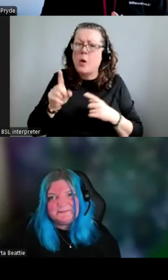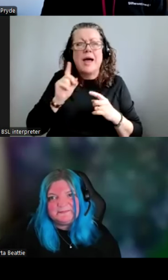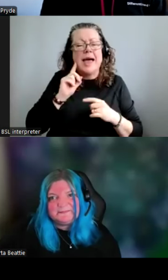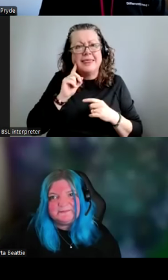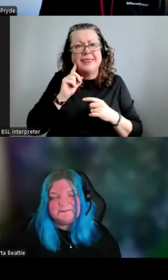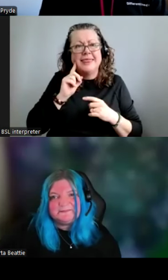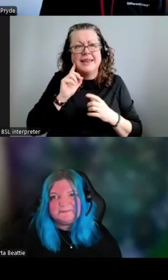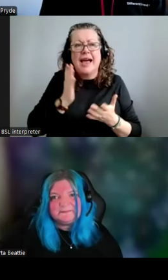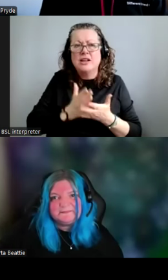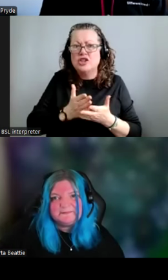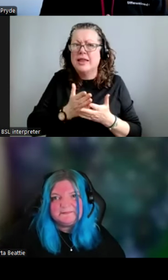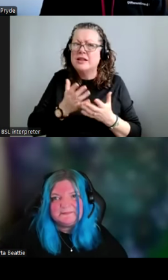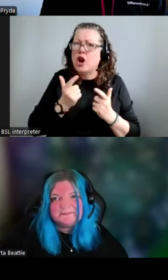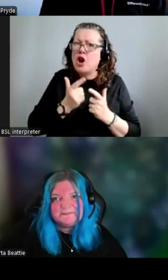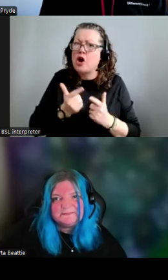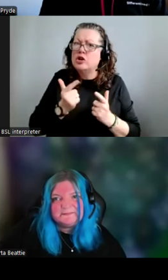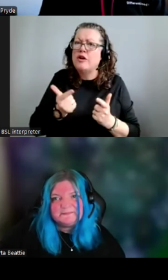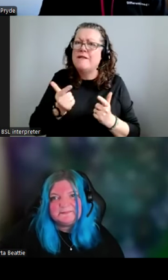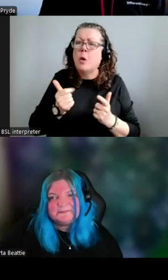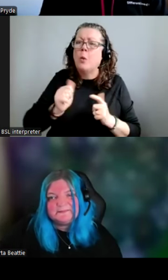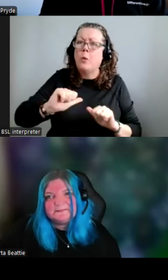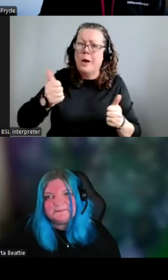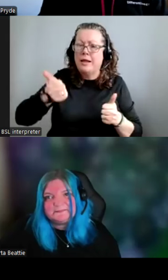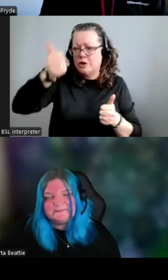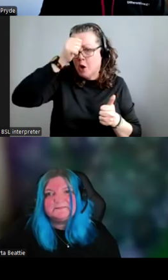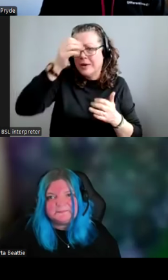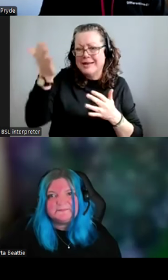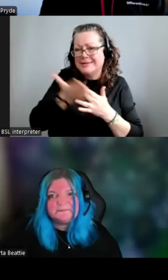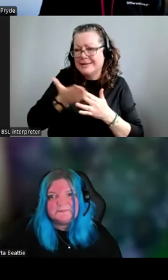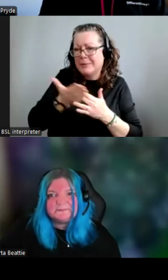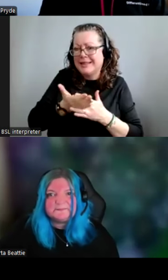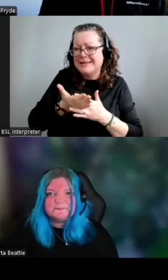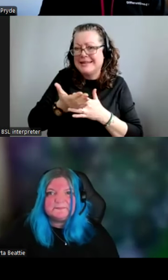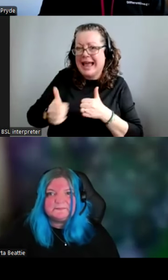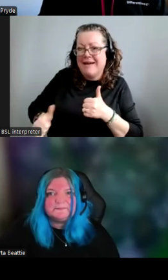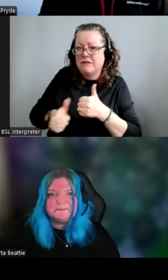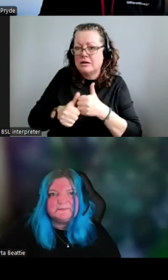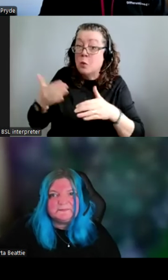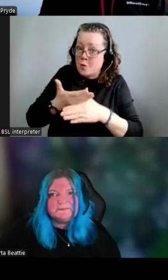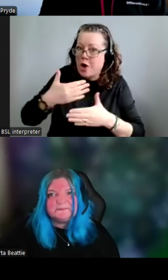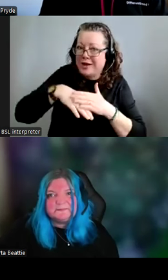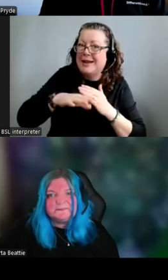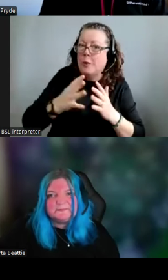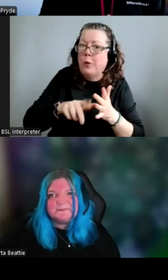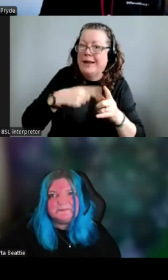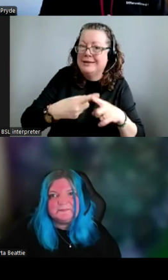quite a lot of well-known accessibility advocates that work at Wix. I think they're doing a lot of effort within actually enhancing